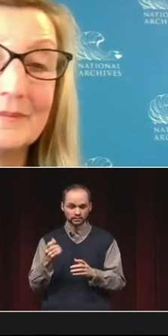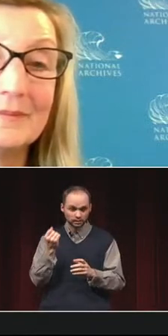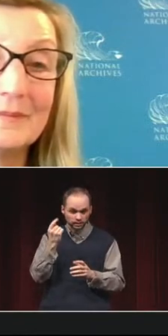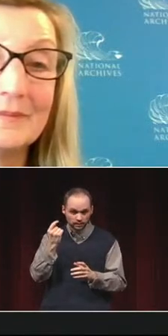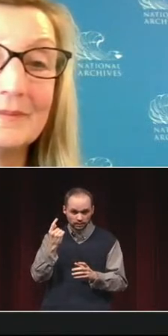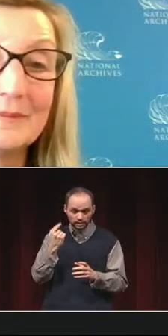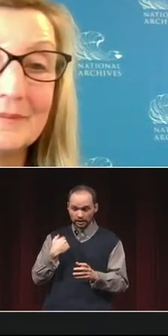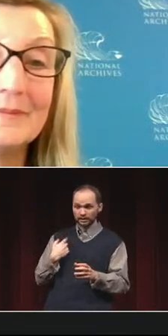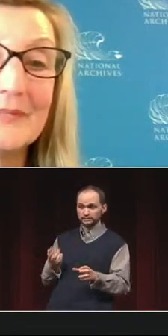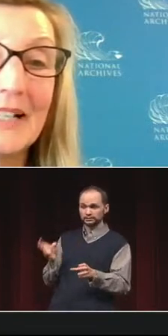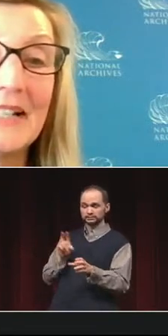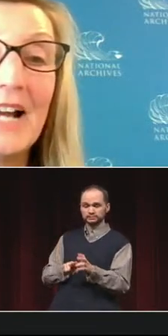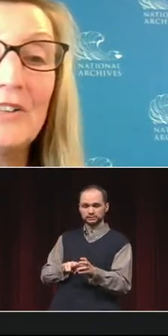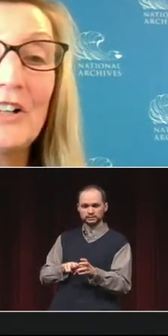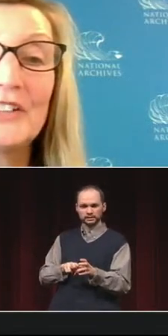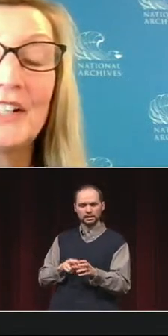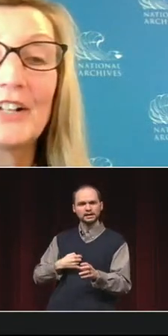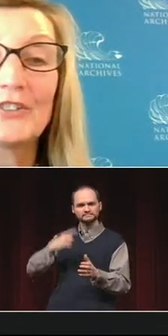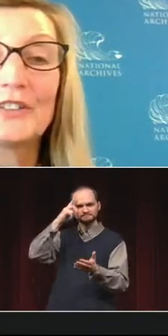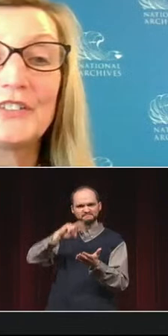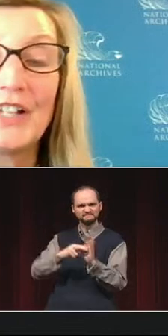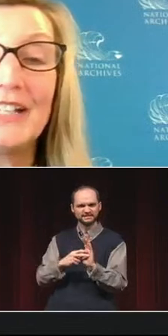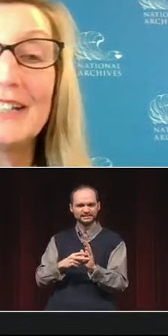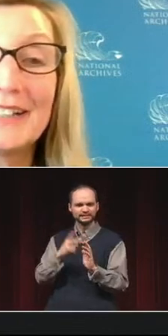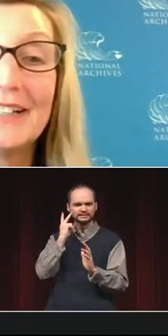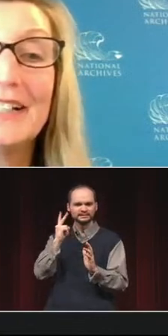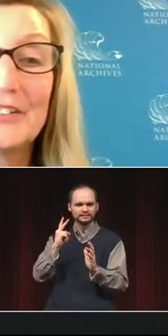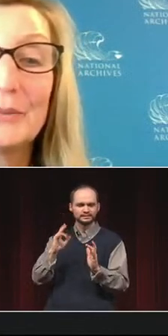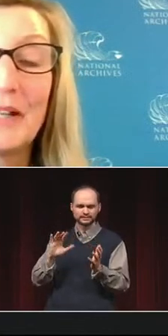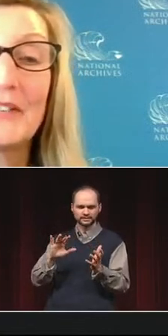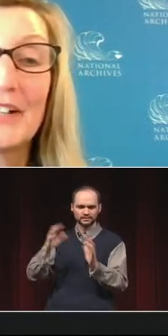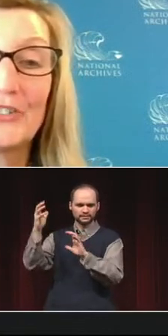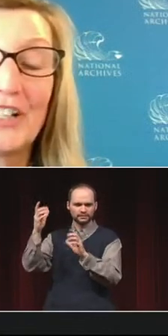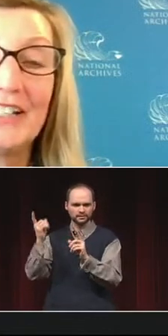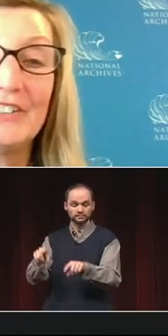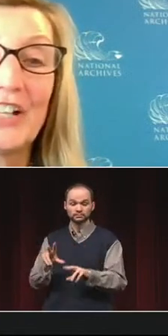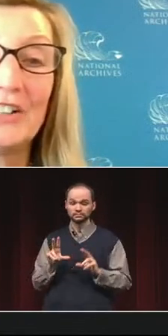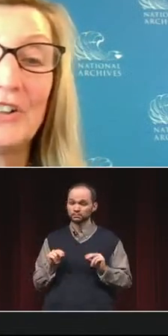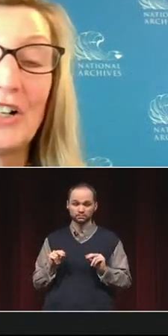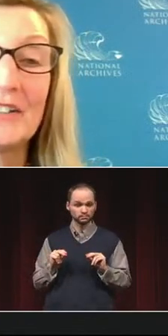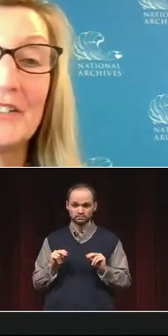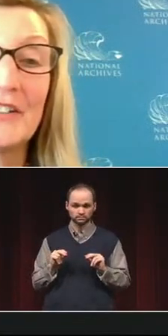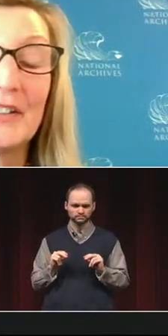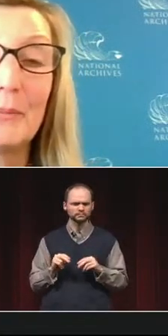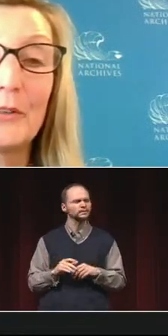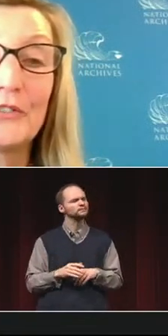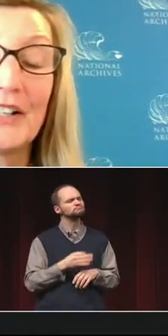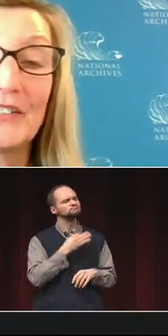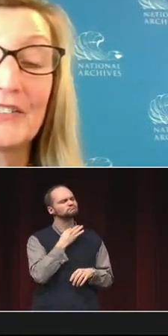: And how long did it actually take to make that change? How long did the protest